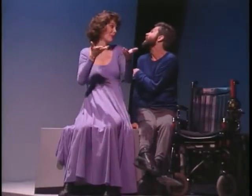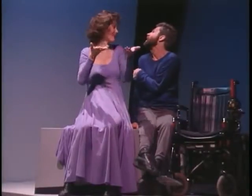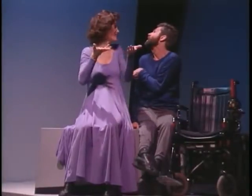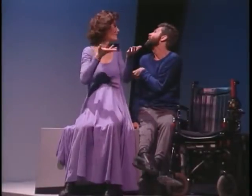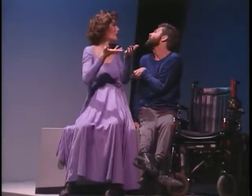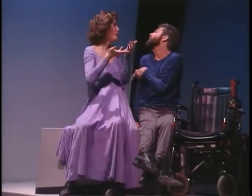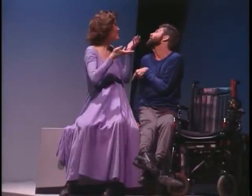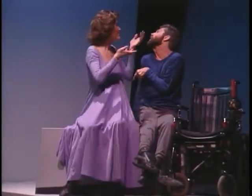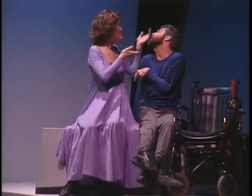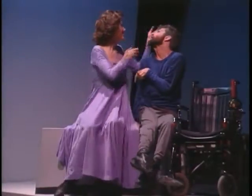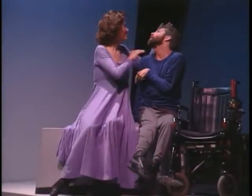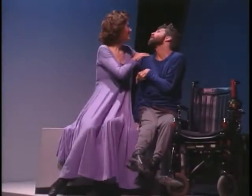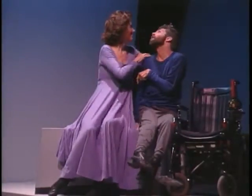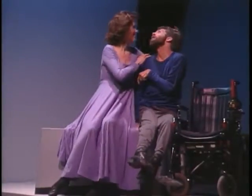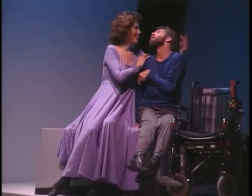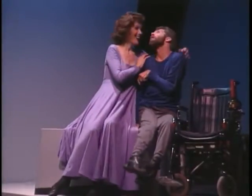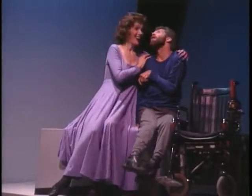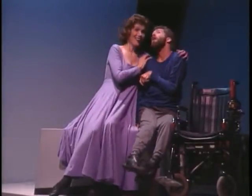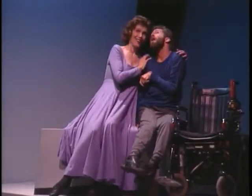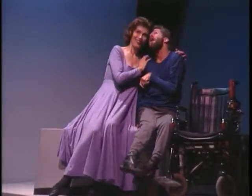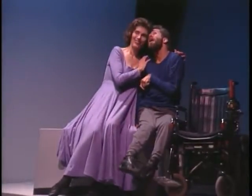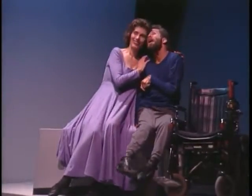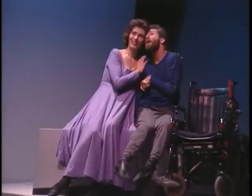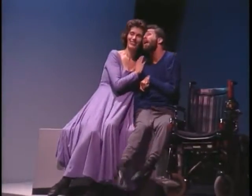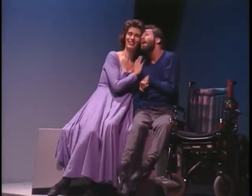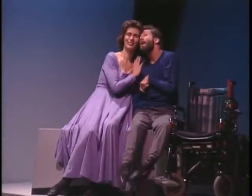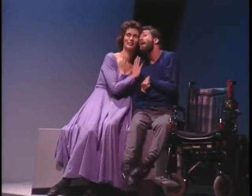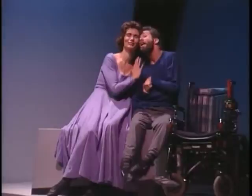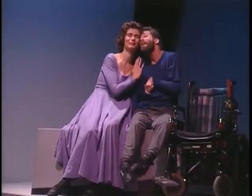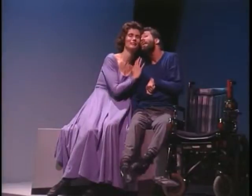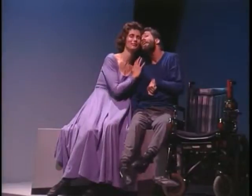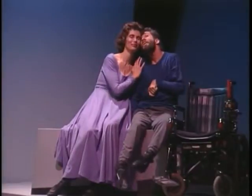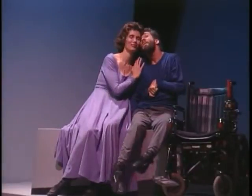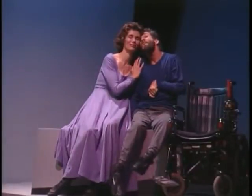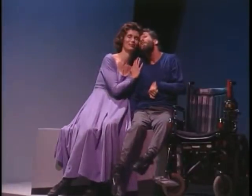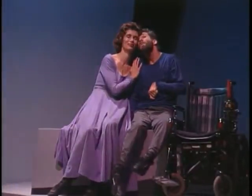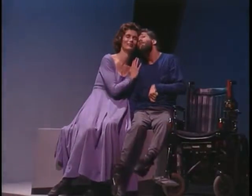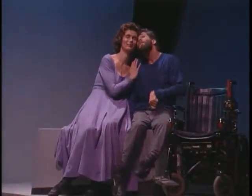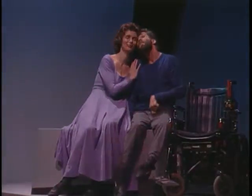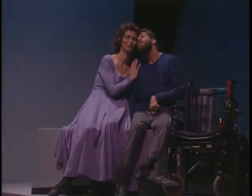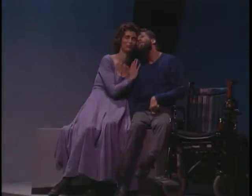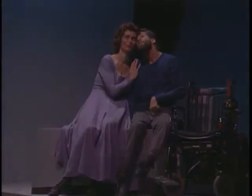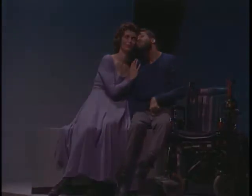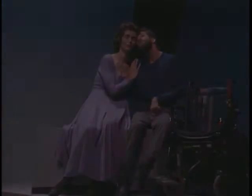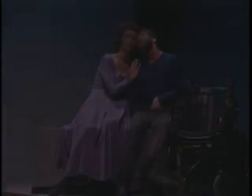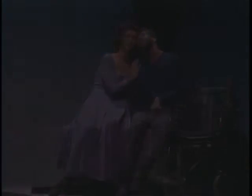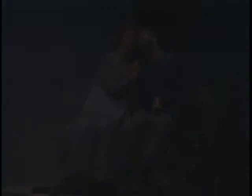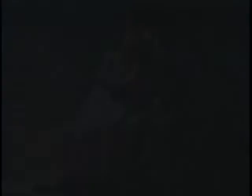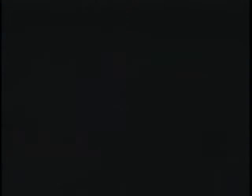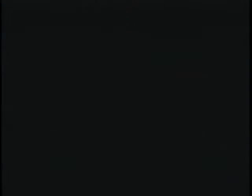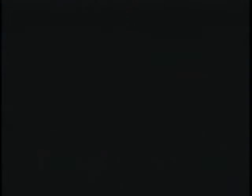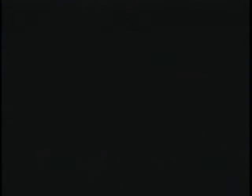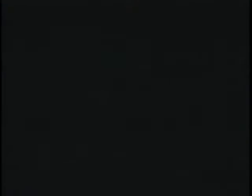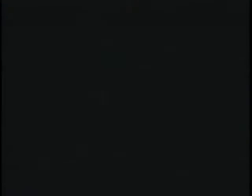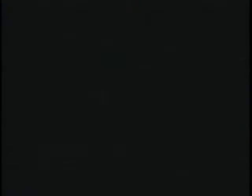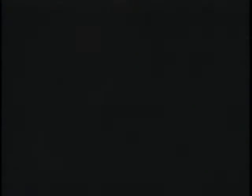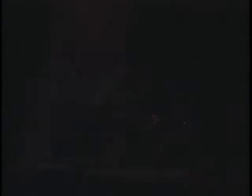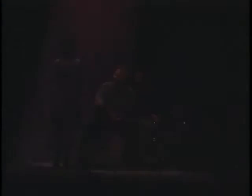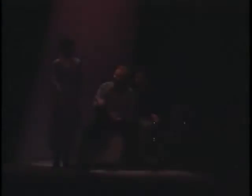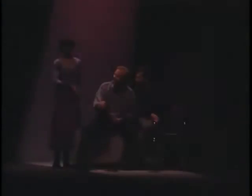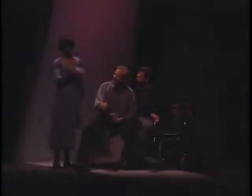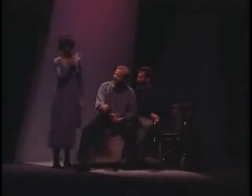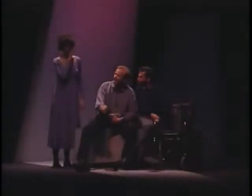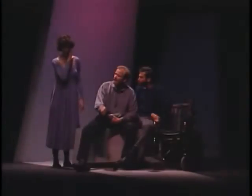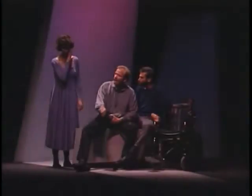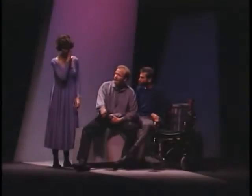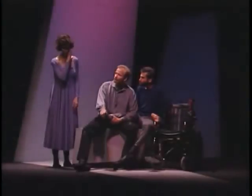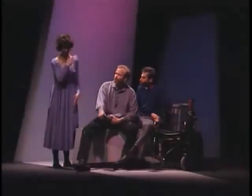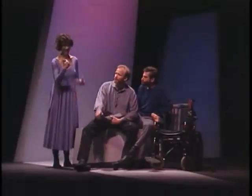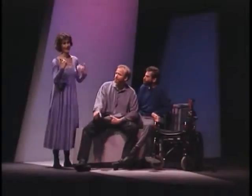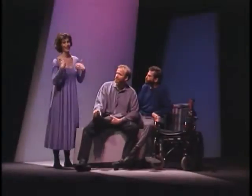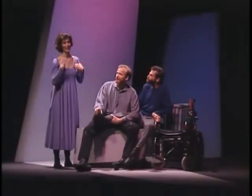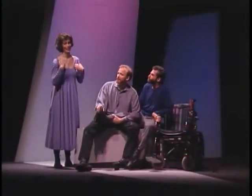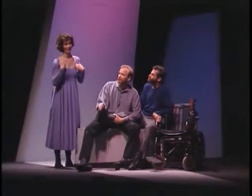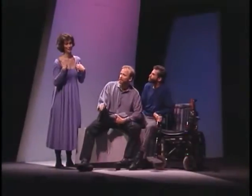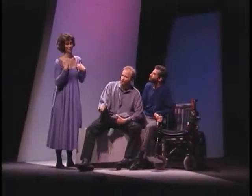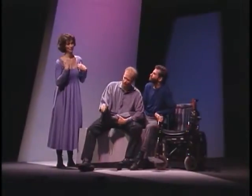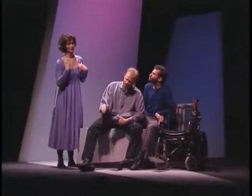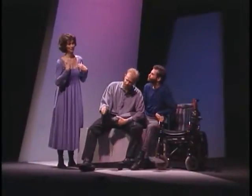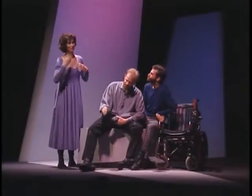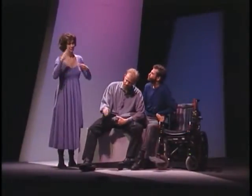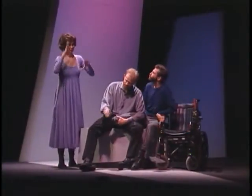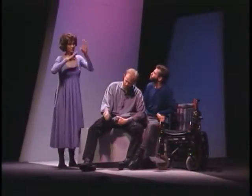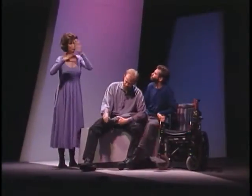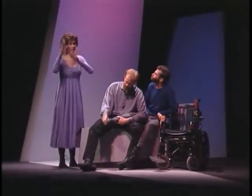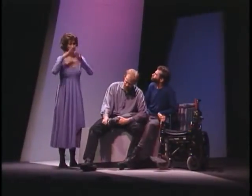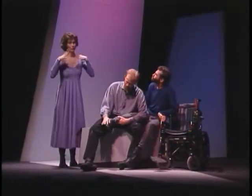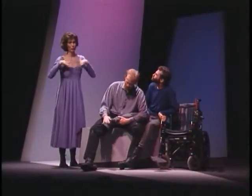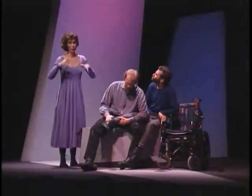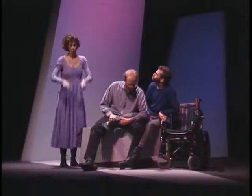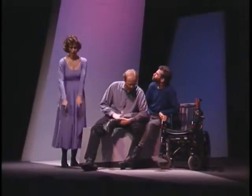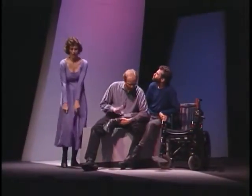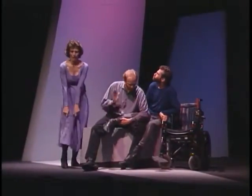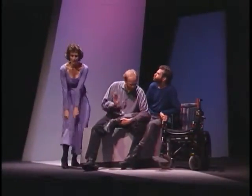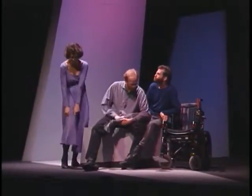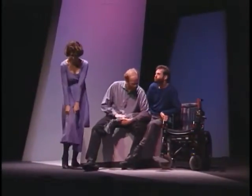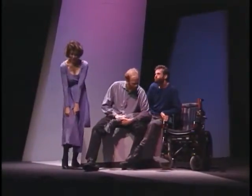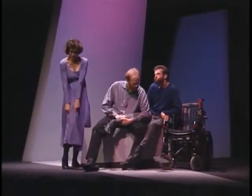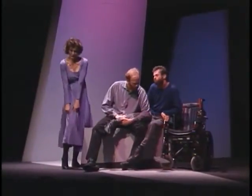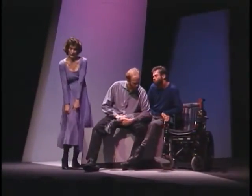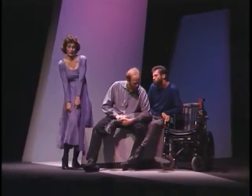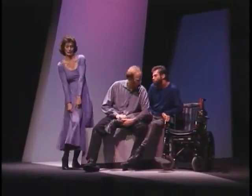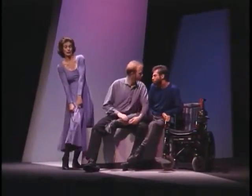into place I have trouble with tight clothes then one day I found the answer